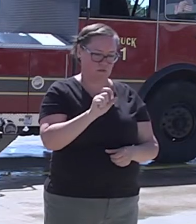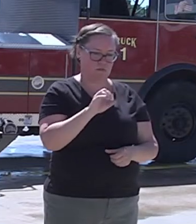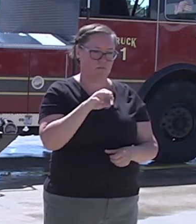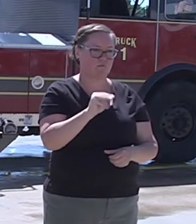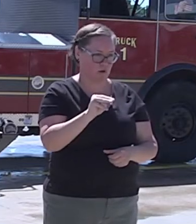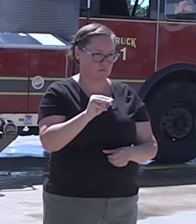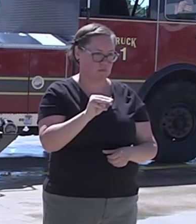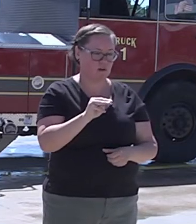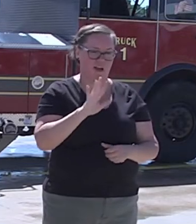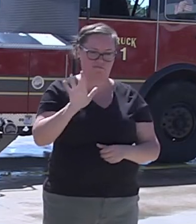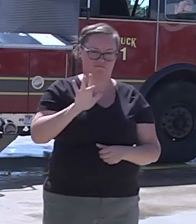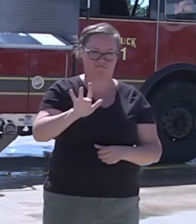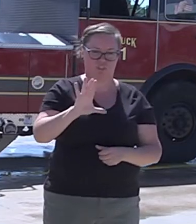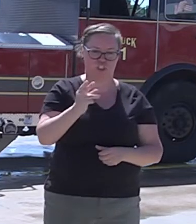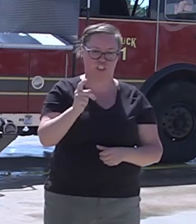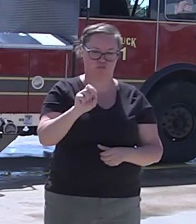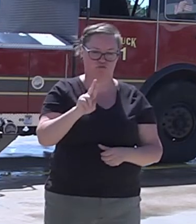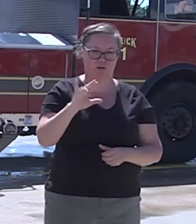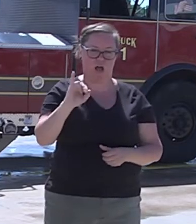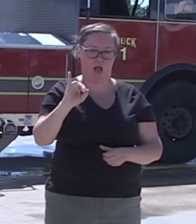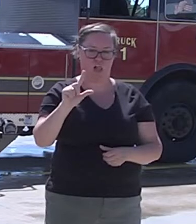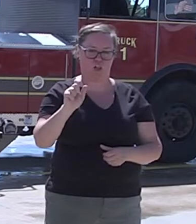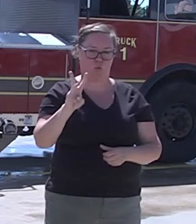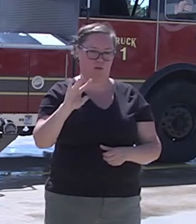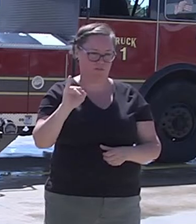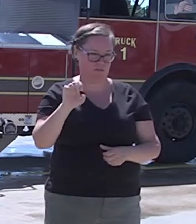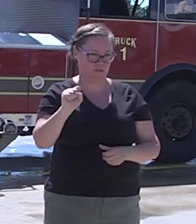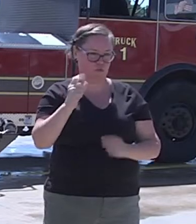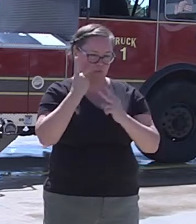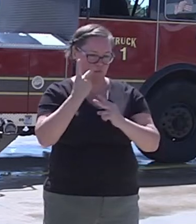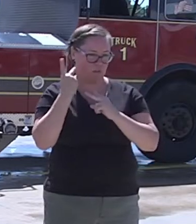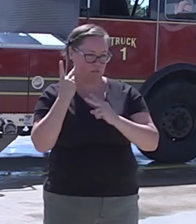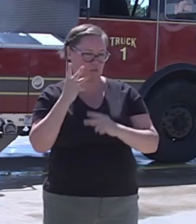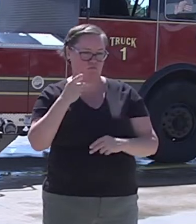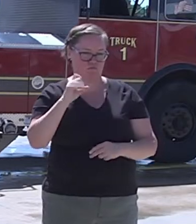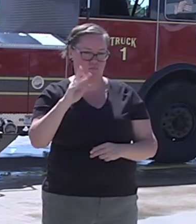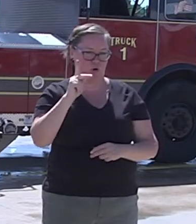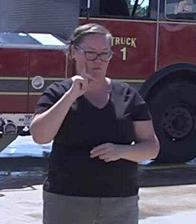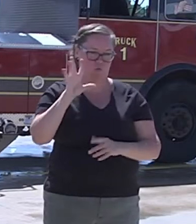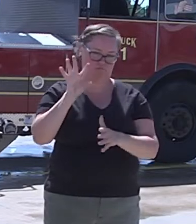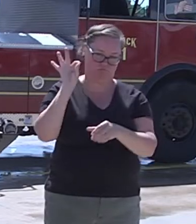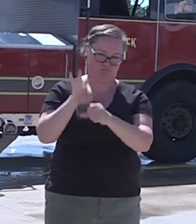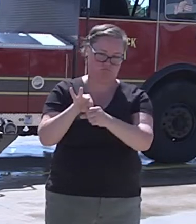reflection Park to receive one The People's Choice Award uh if you go to the website it's